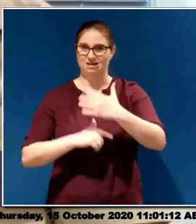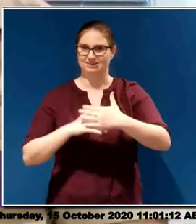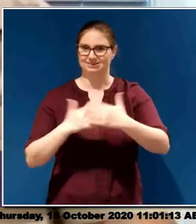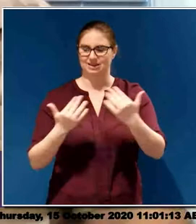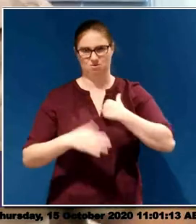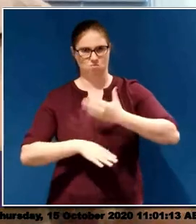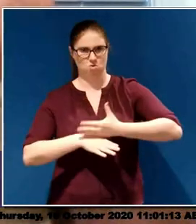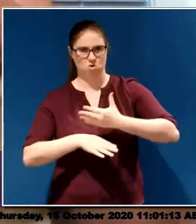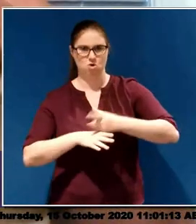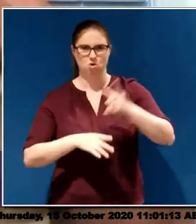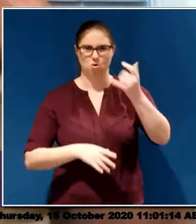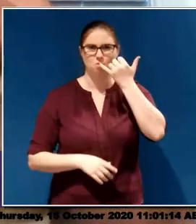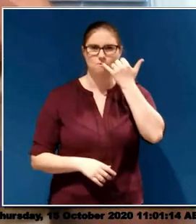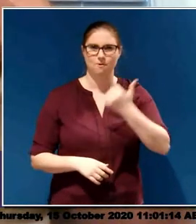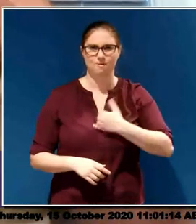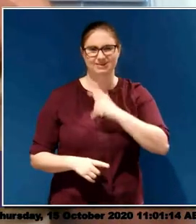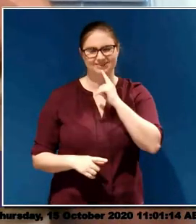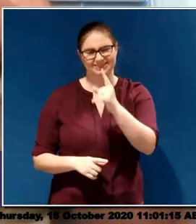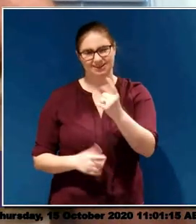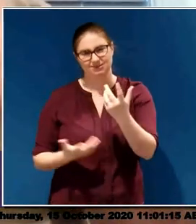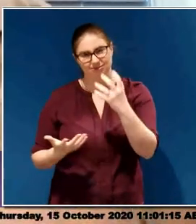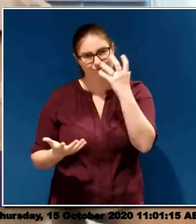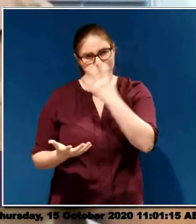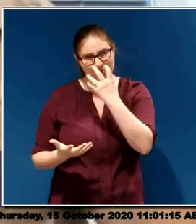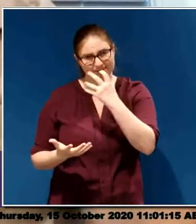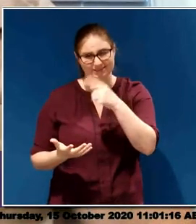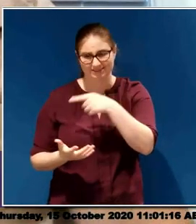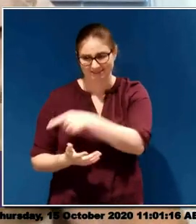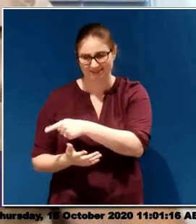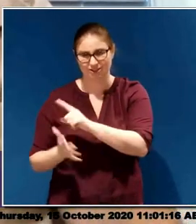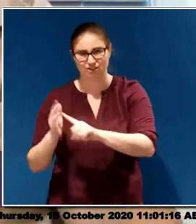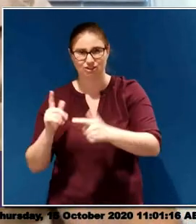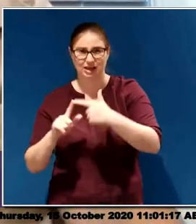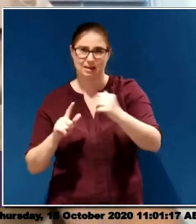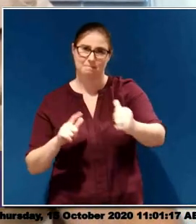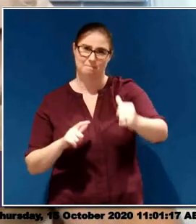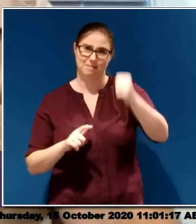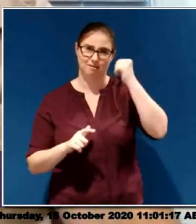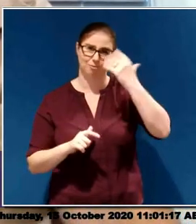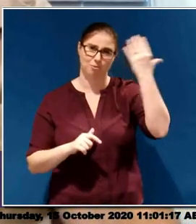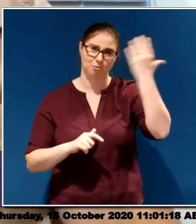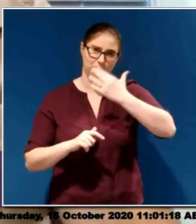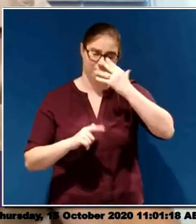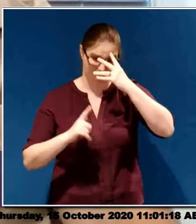down at the back of the school for two hours in a meltdown and you will have to come and get him because he won't move."